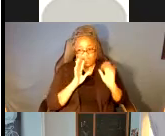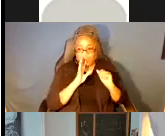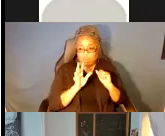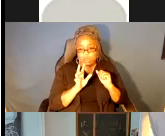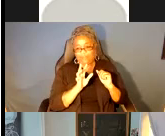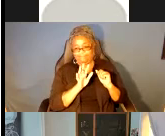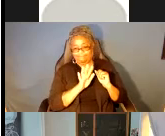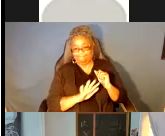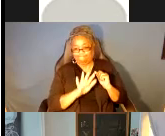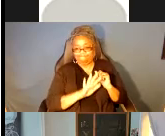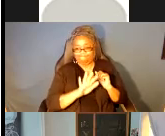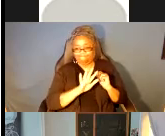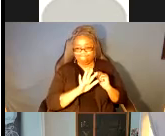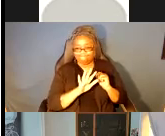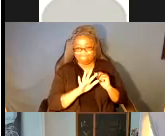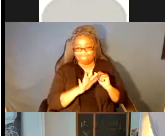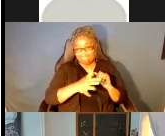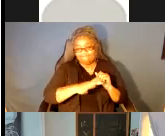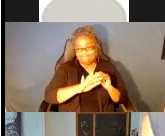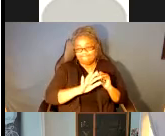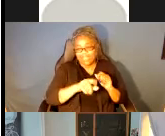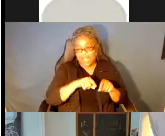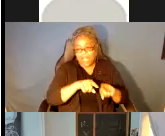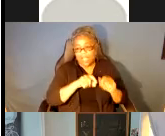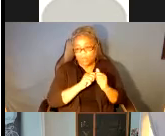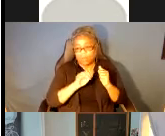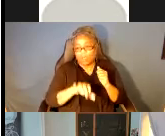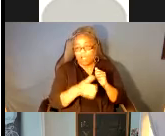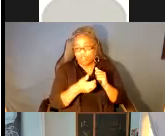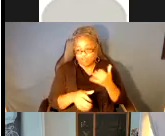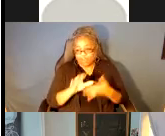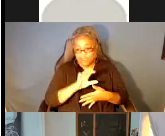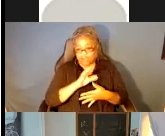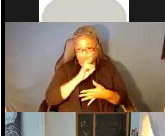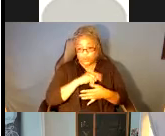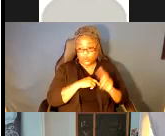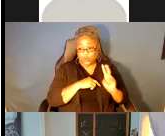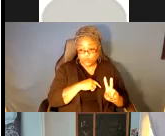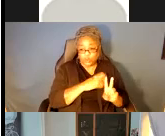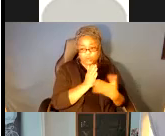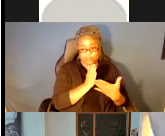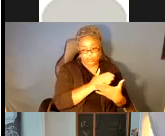with other criteria. So a two is somewhere between the bottom and the middle